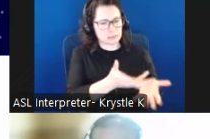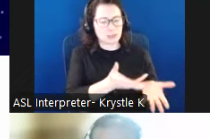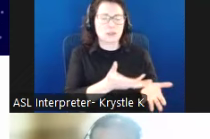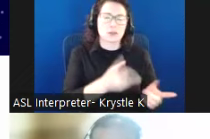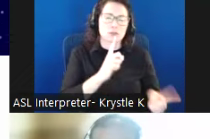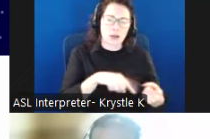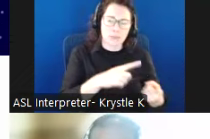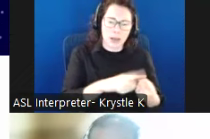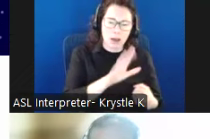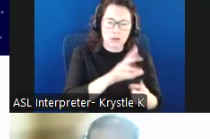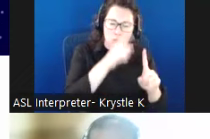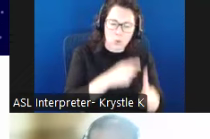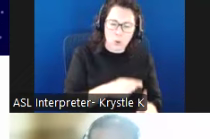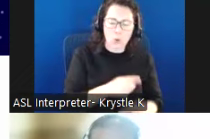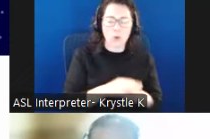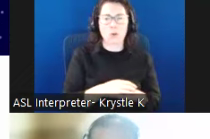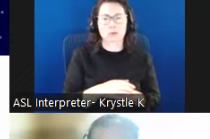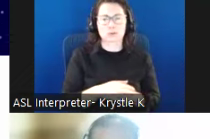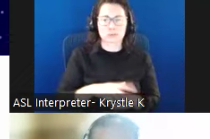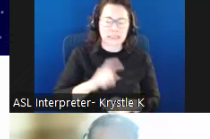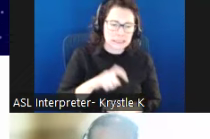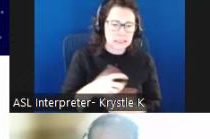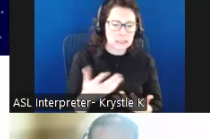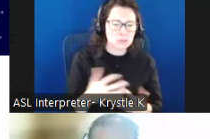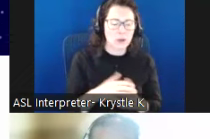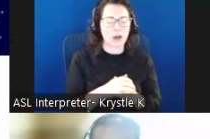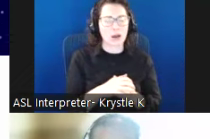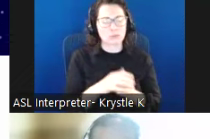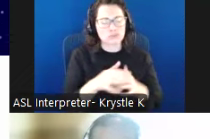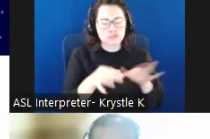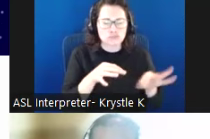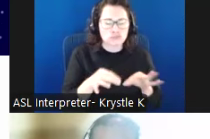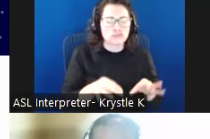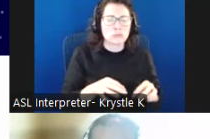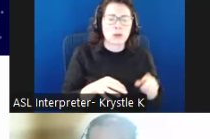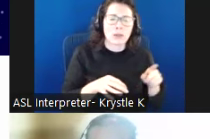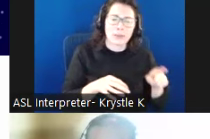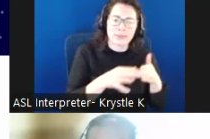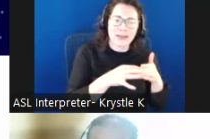or um needs are and then they can help